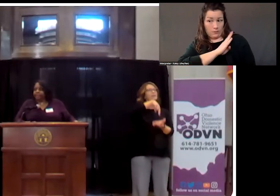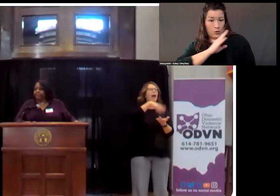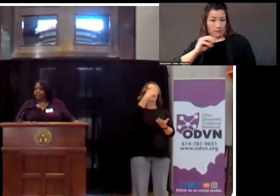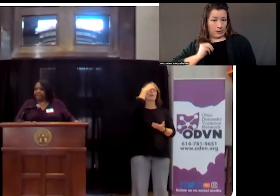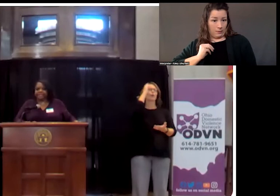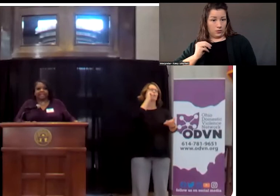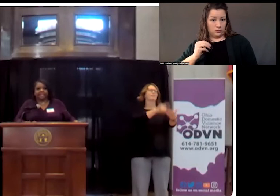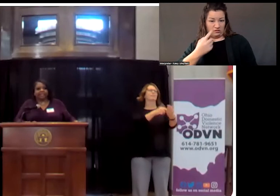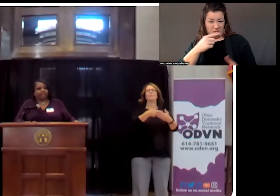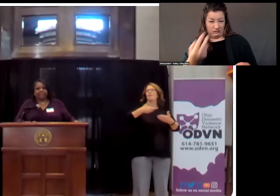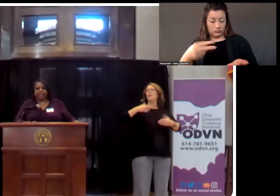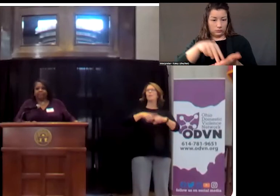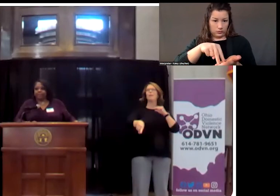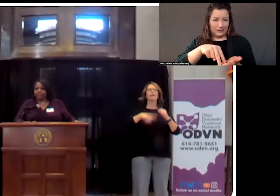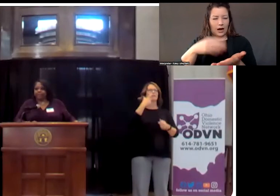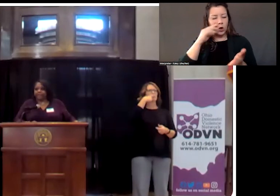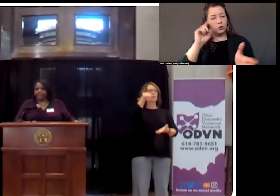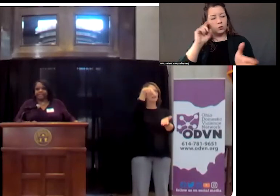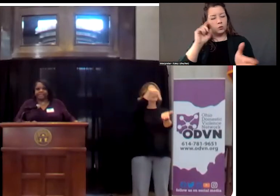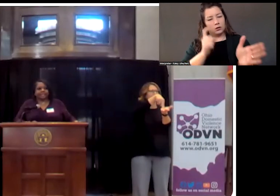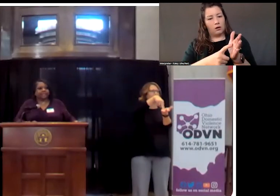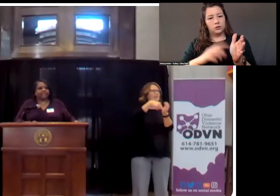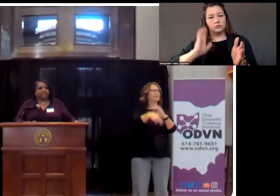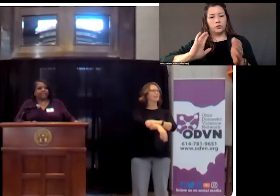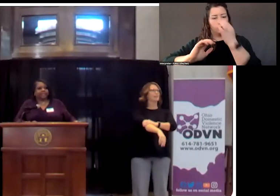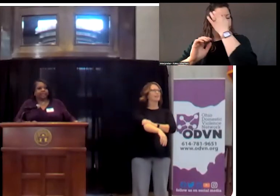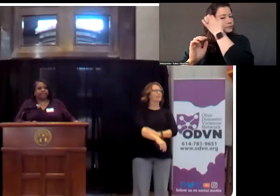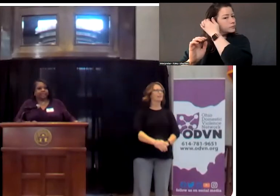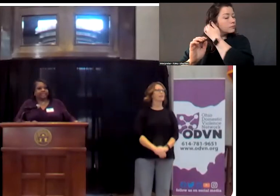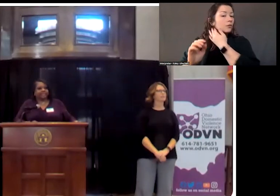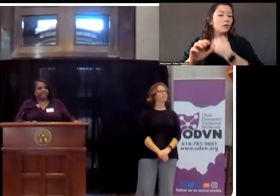but if you could stay in the ODVN board of directors that are here with us today.